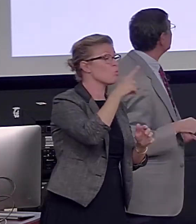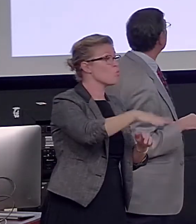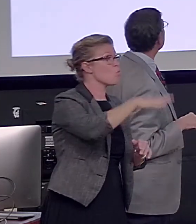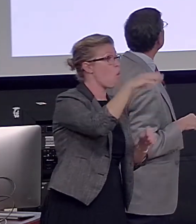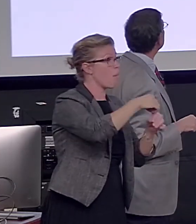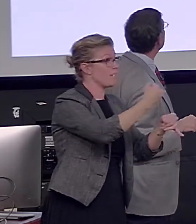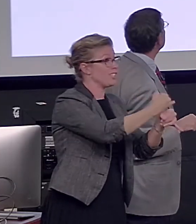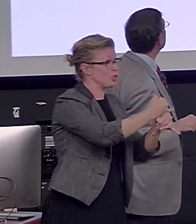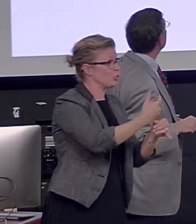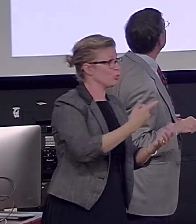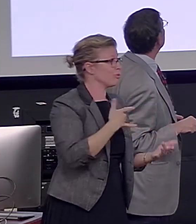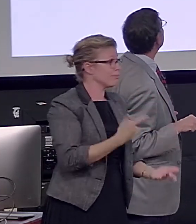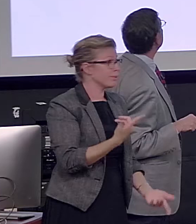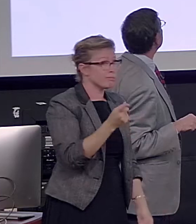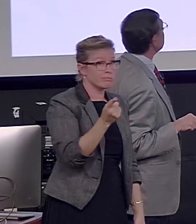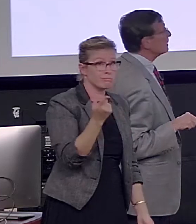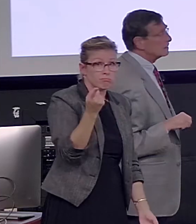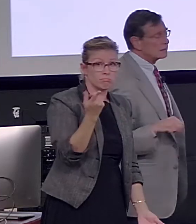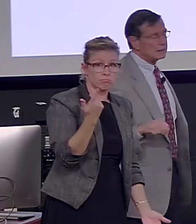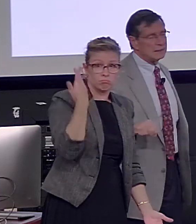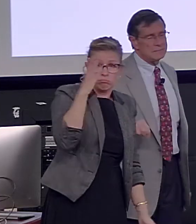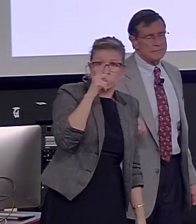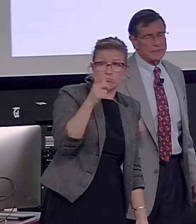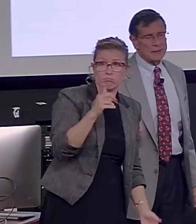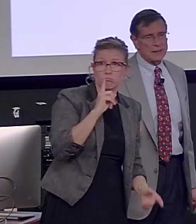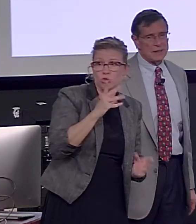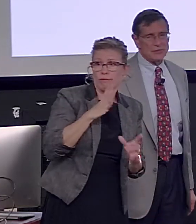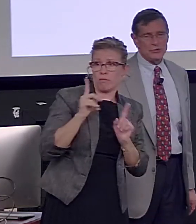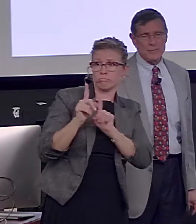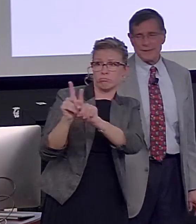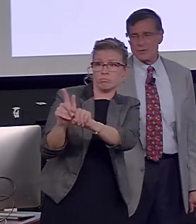So we developed an instrument called stranger at the door.